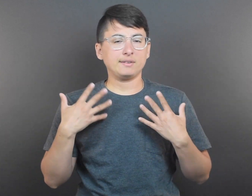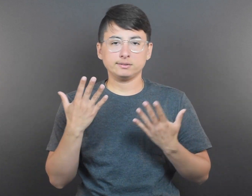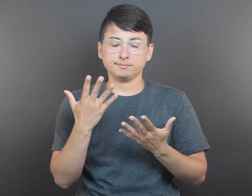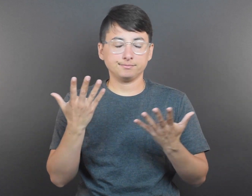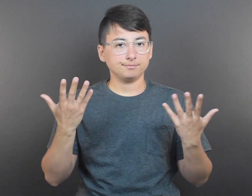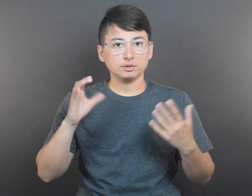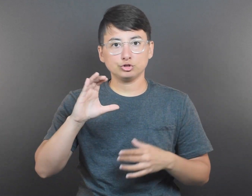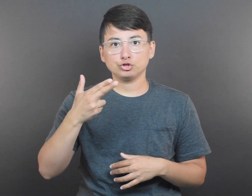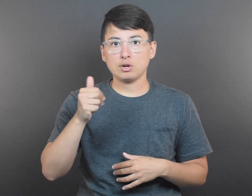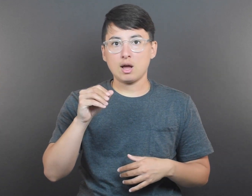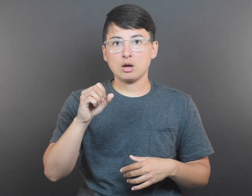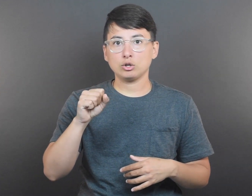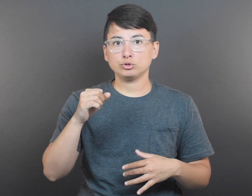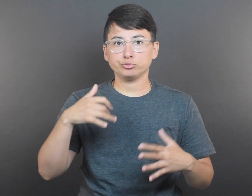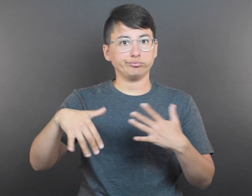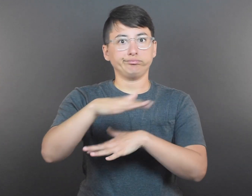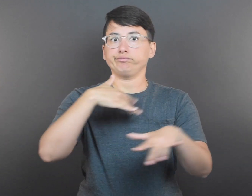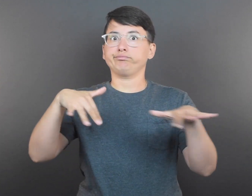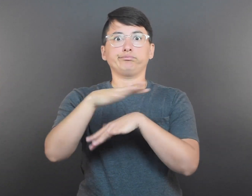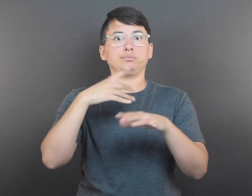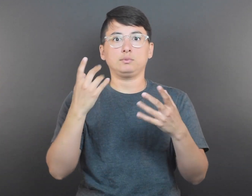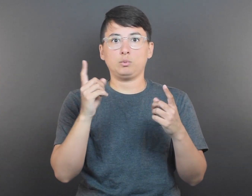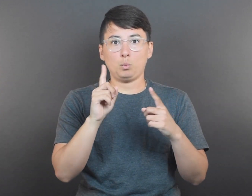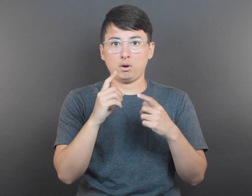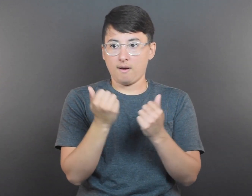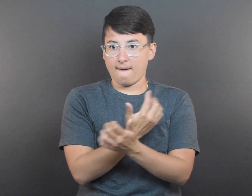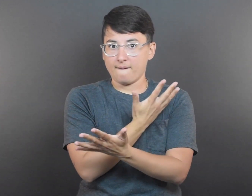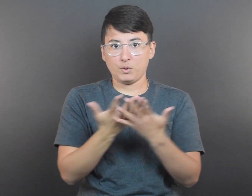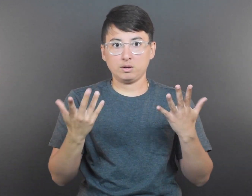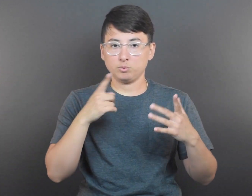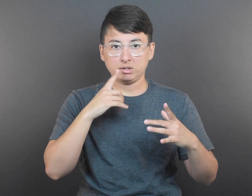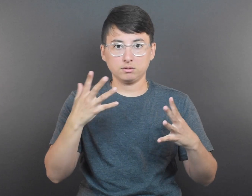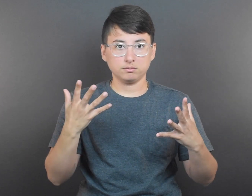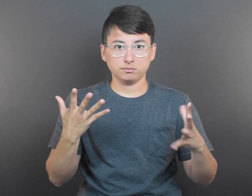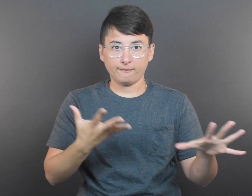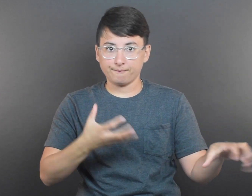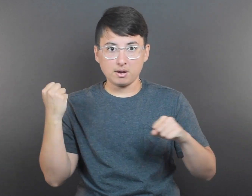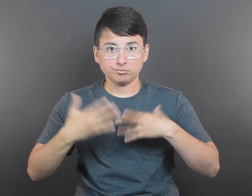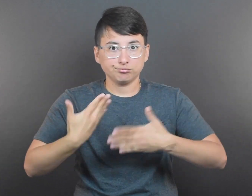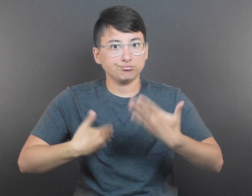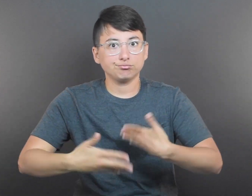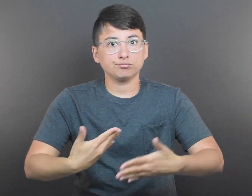While there were definitely hectic moments putting together the testing events, Frumholtz